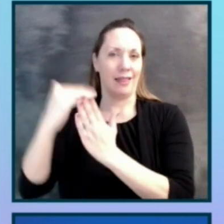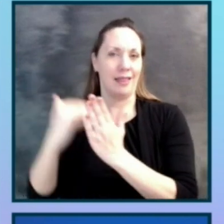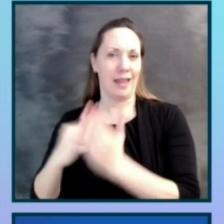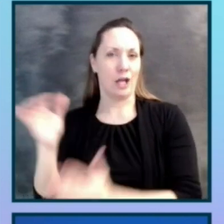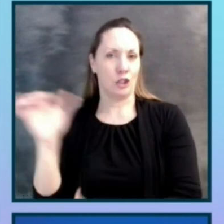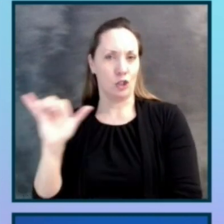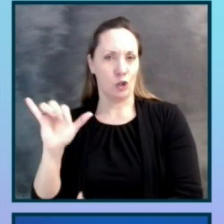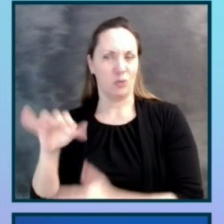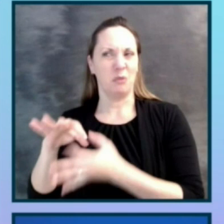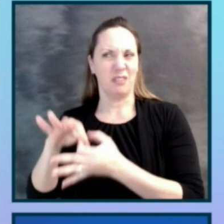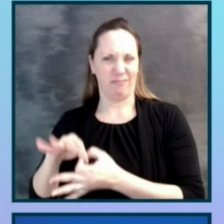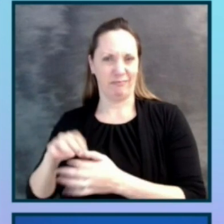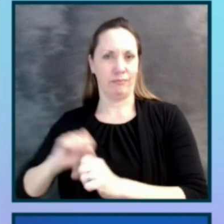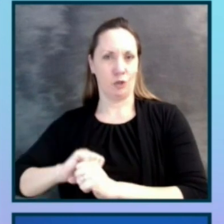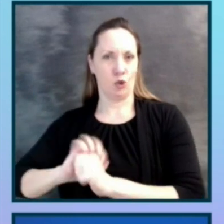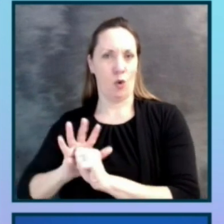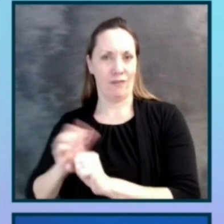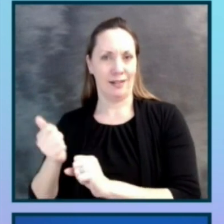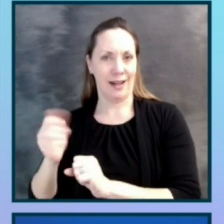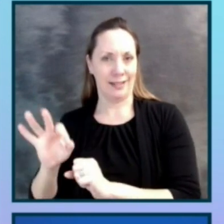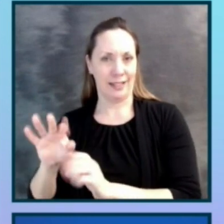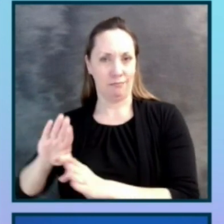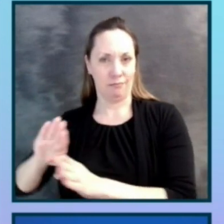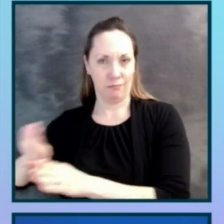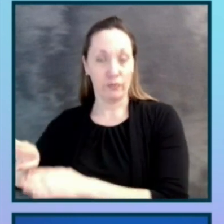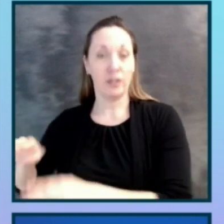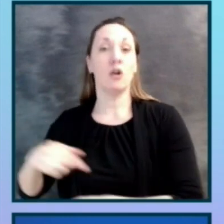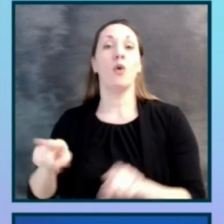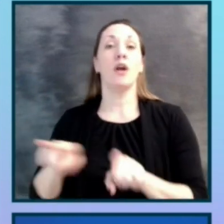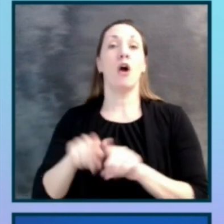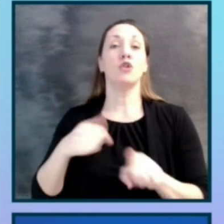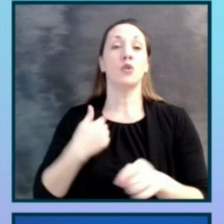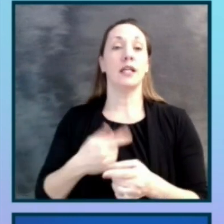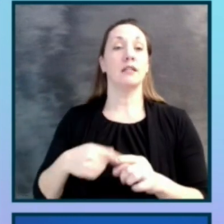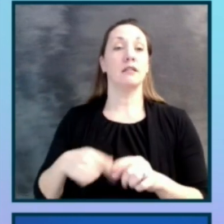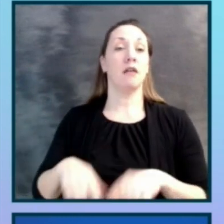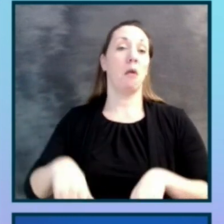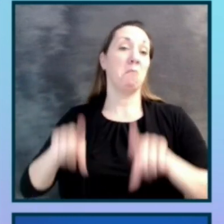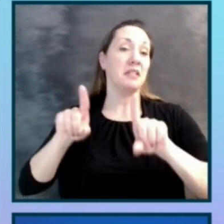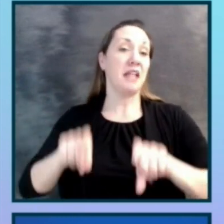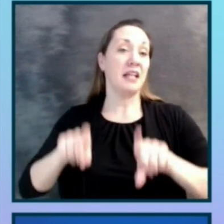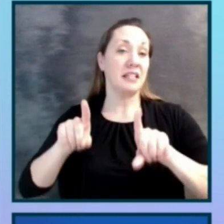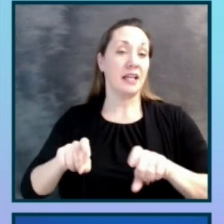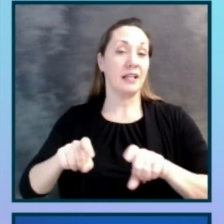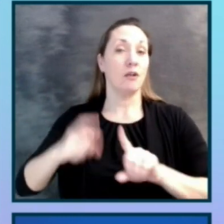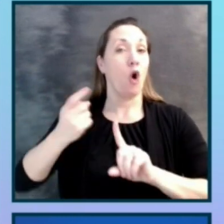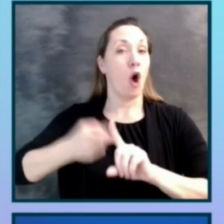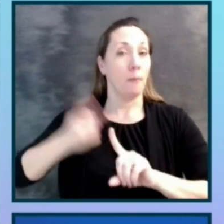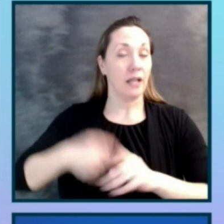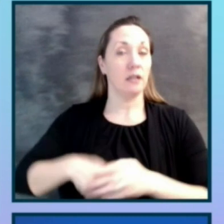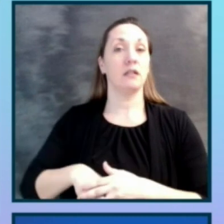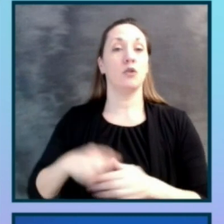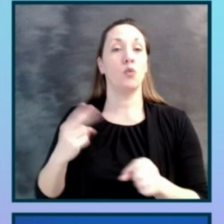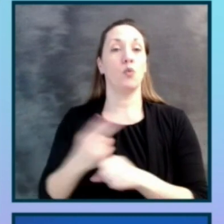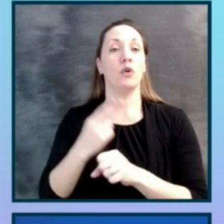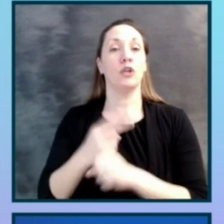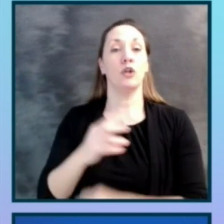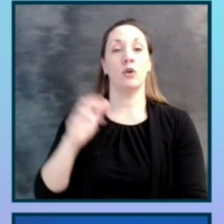We also did some automated testing to compliment the manual testing, and we used the axe add-on for Chrome to check